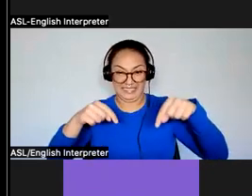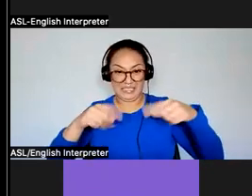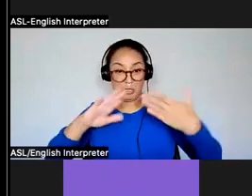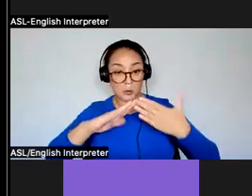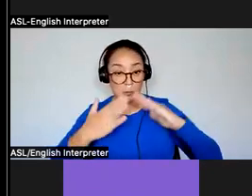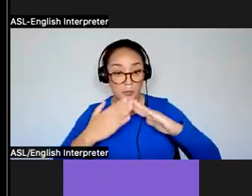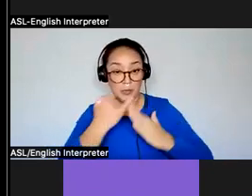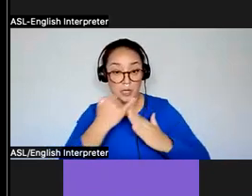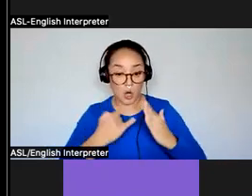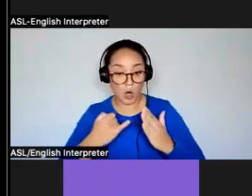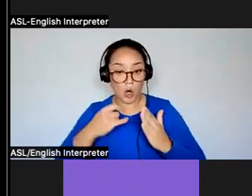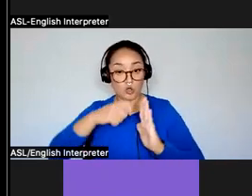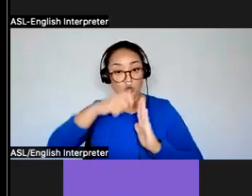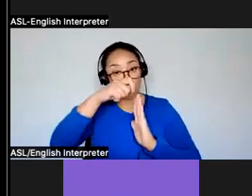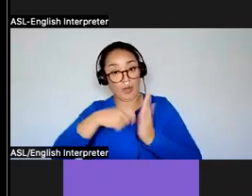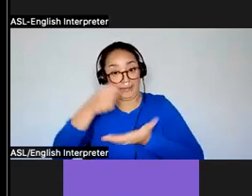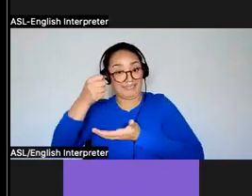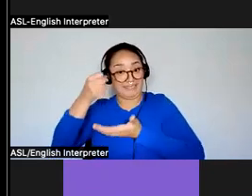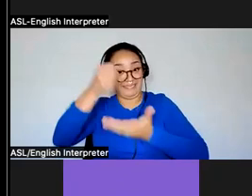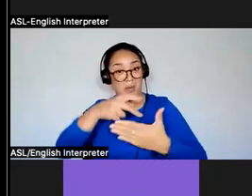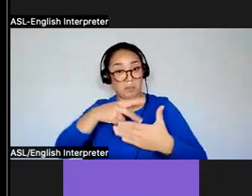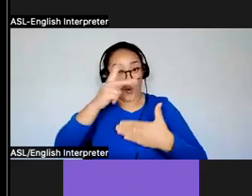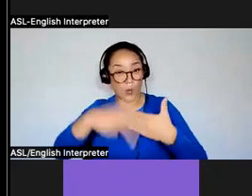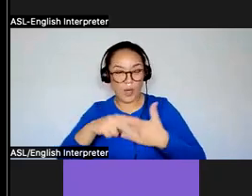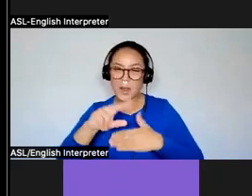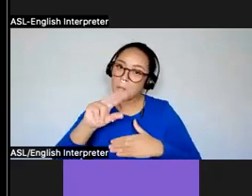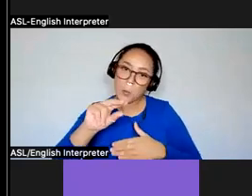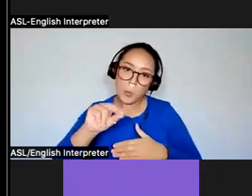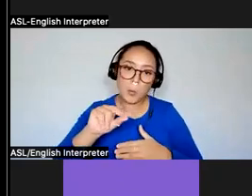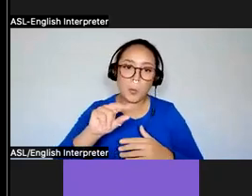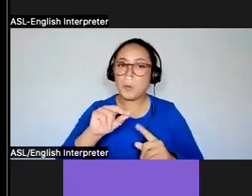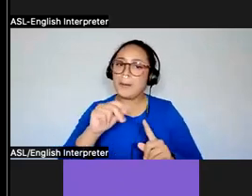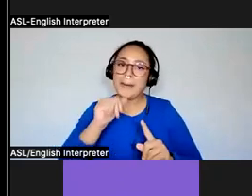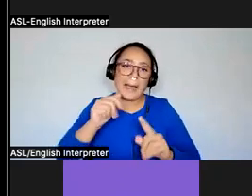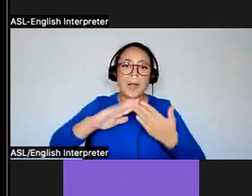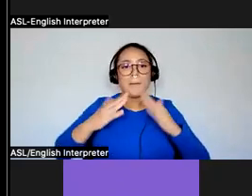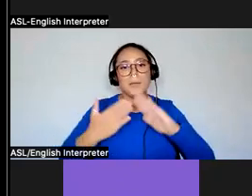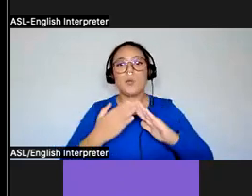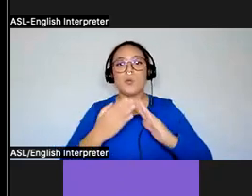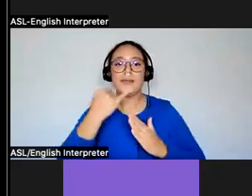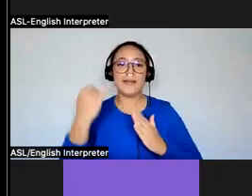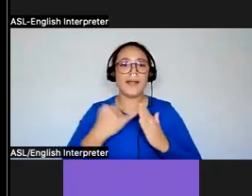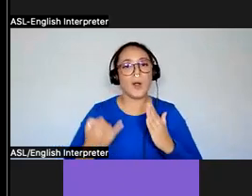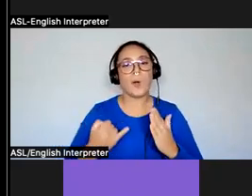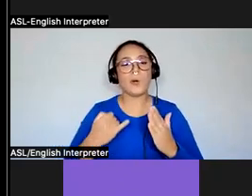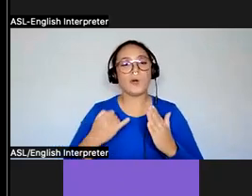It's not a community arts initiative from Turner's foundations perspective.